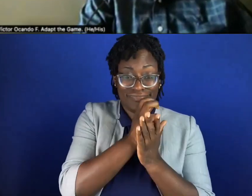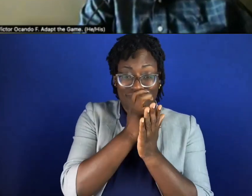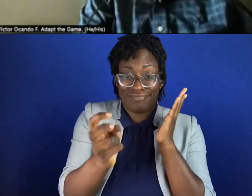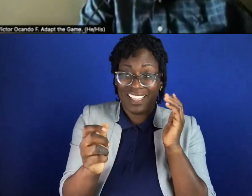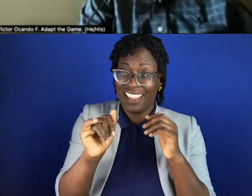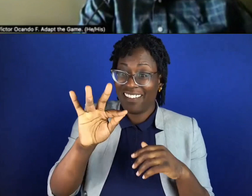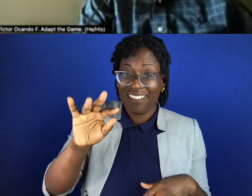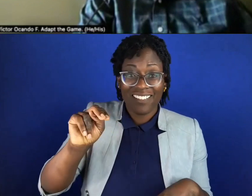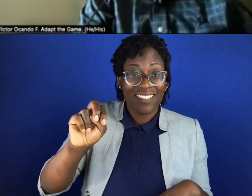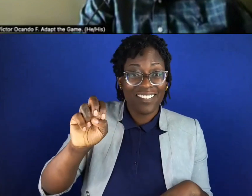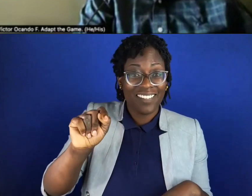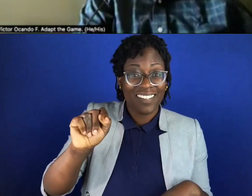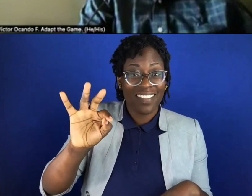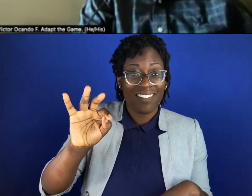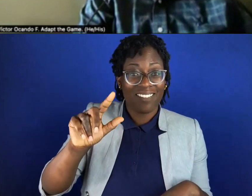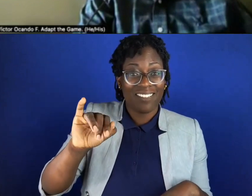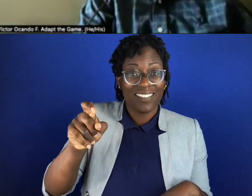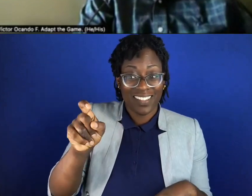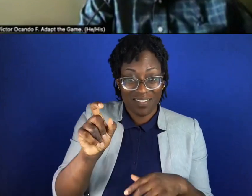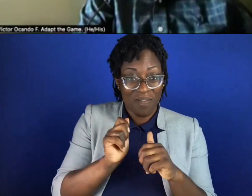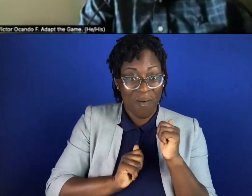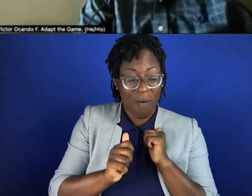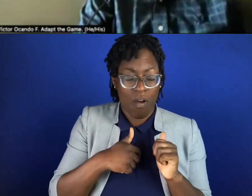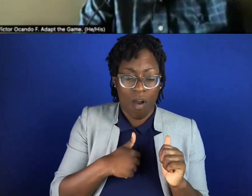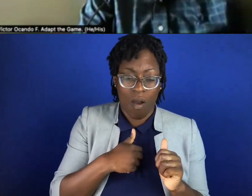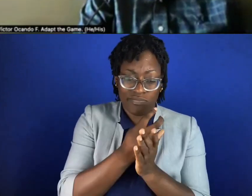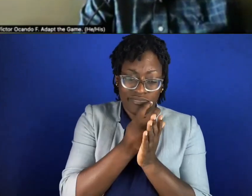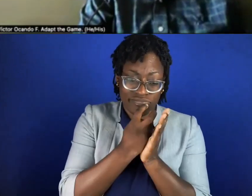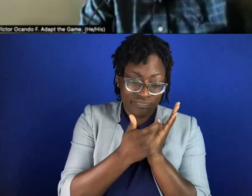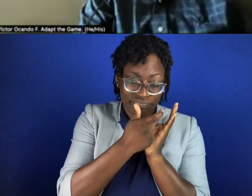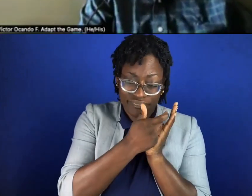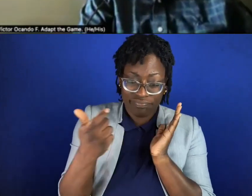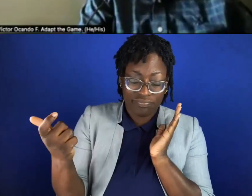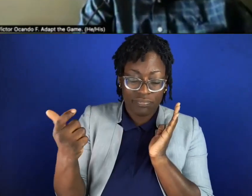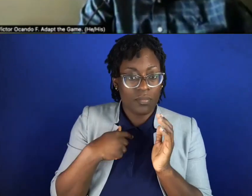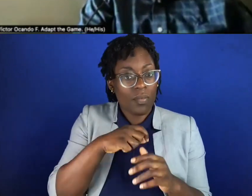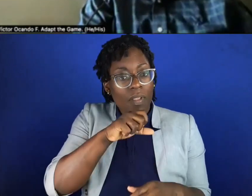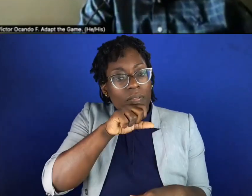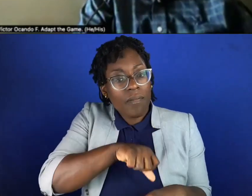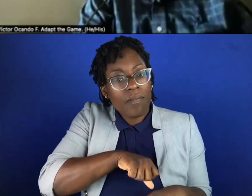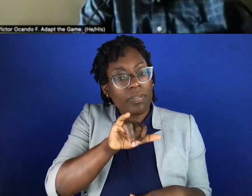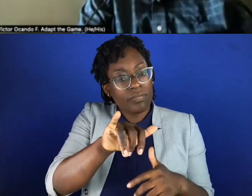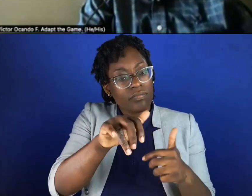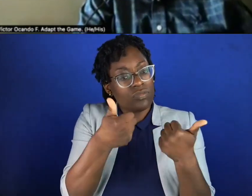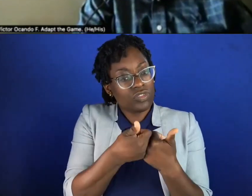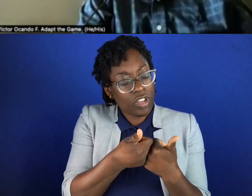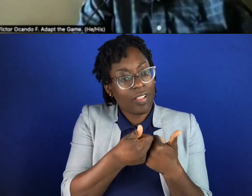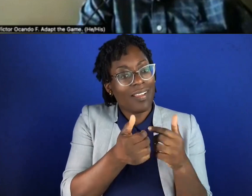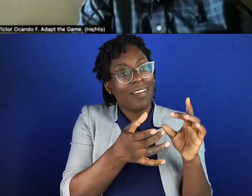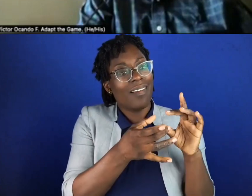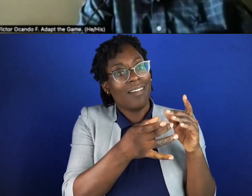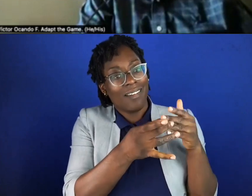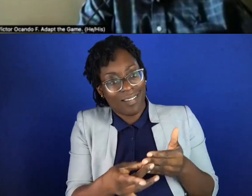I love that this challenge started an actual business. Thank you for sharing it.